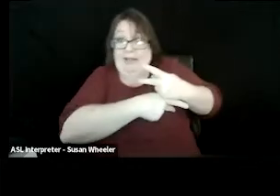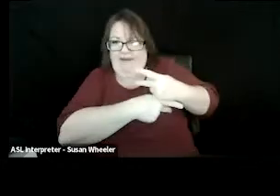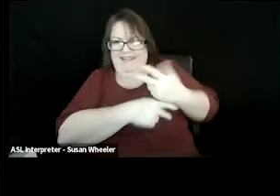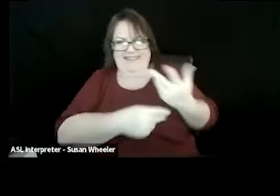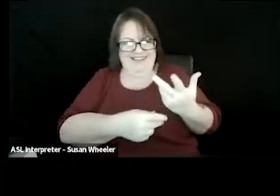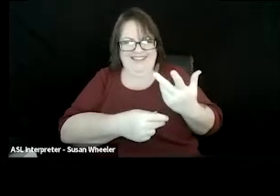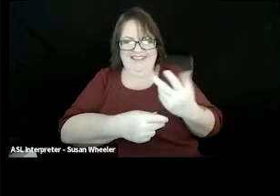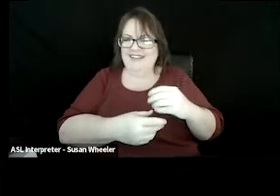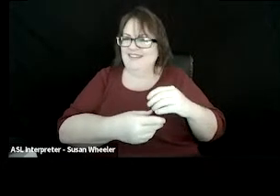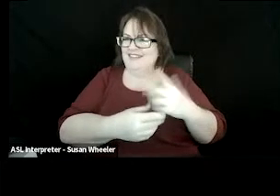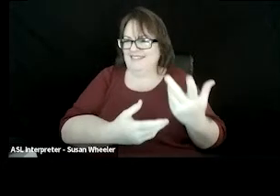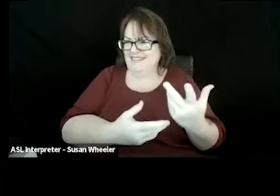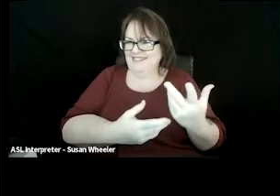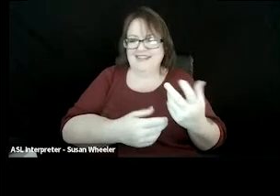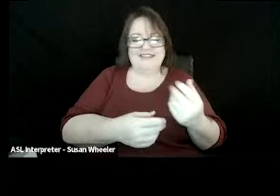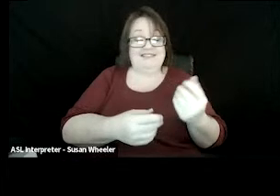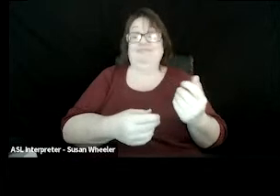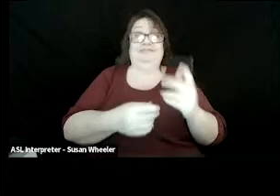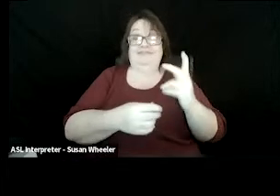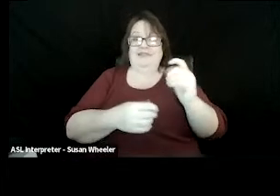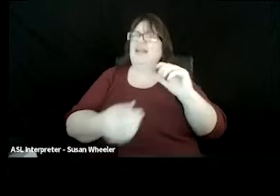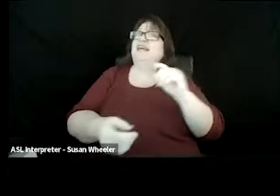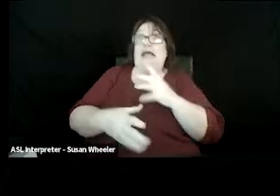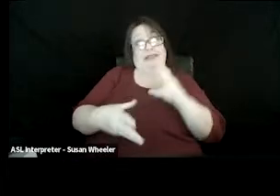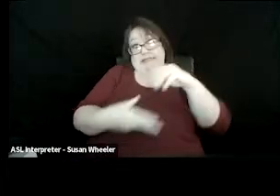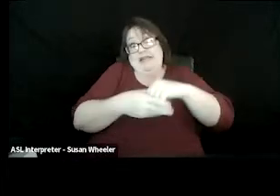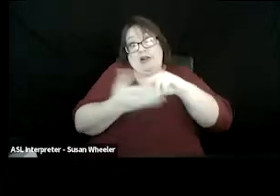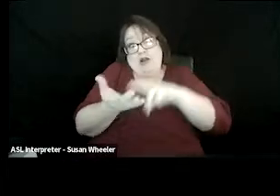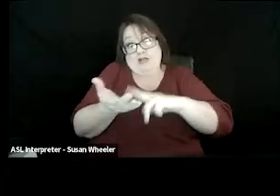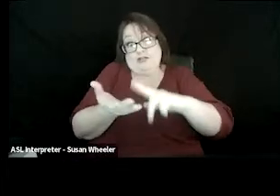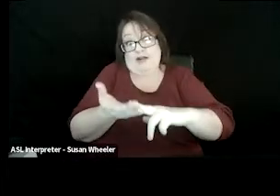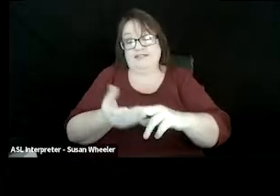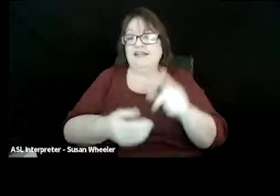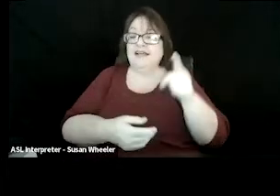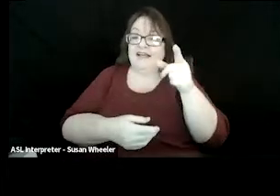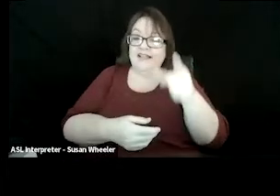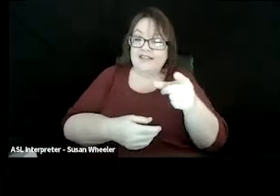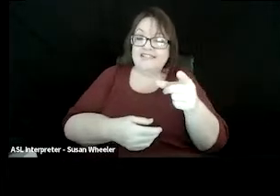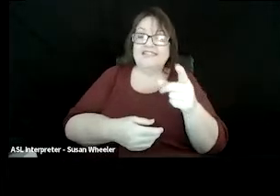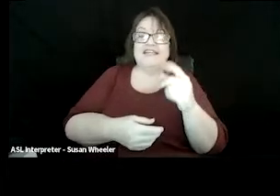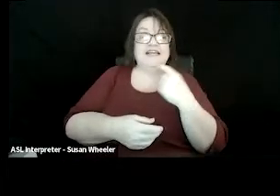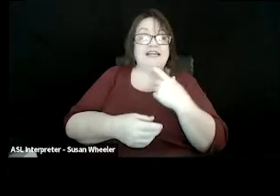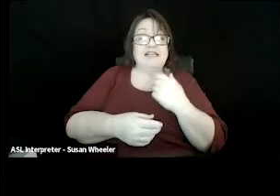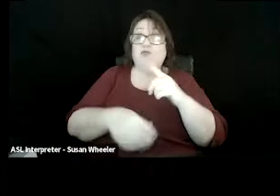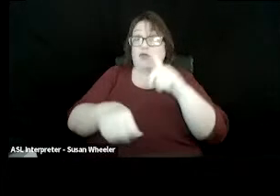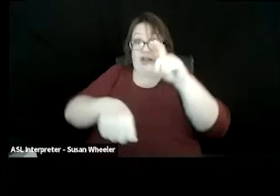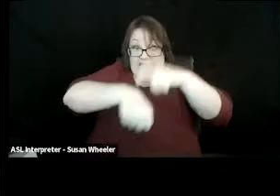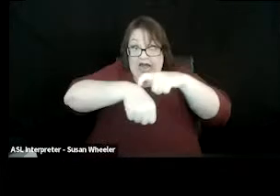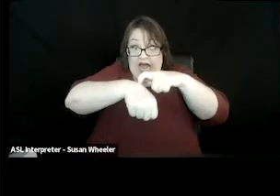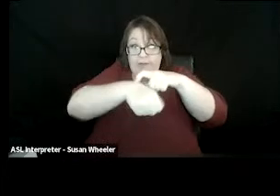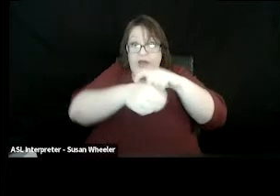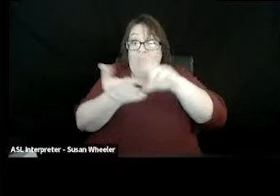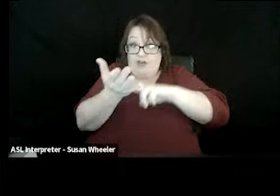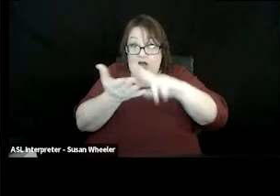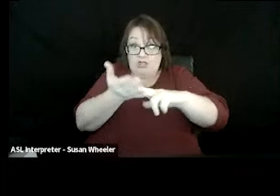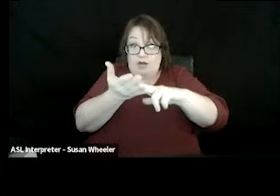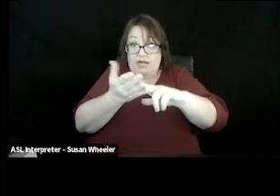So, exclusive negotiations basically is a commitment that for the term of the contract and for a certain period of time,